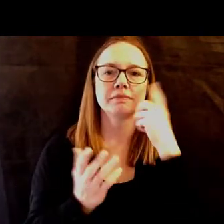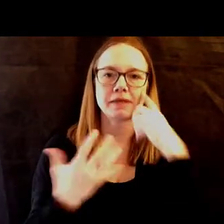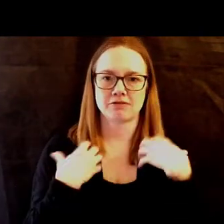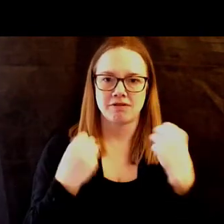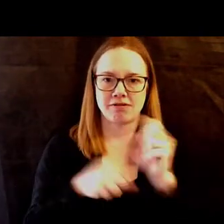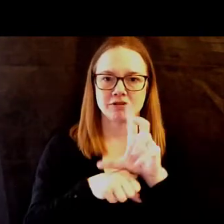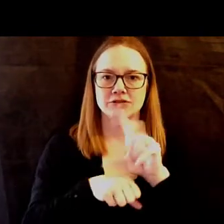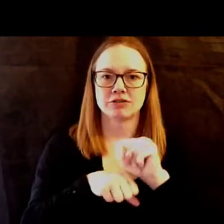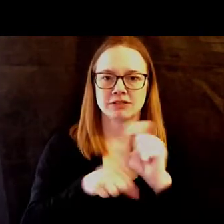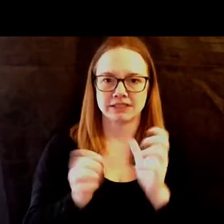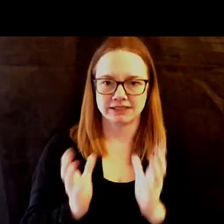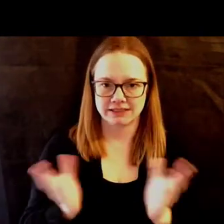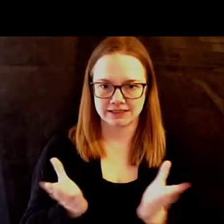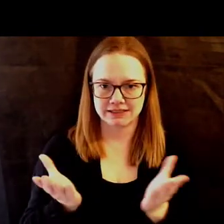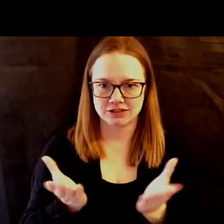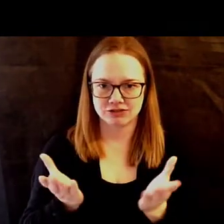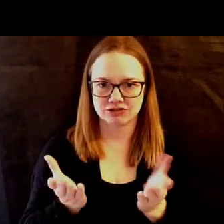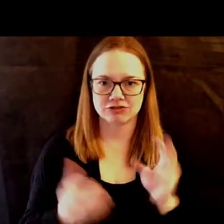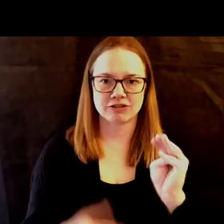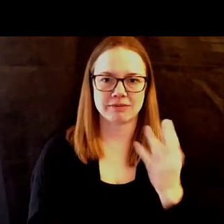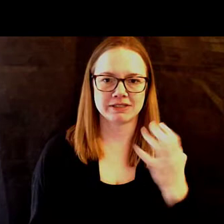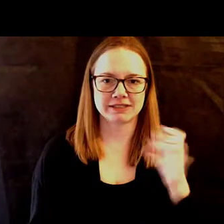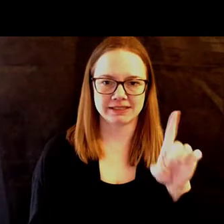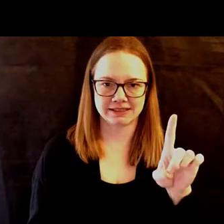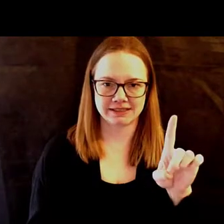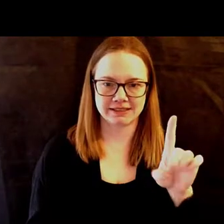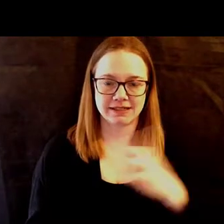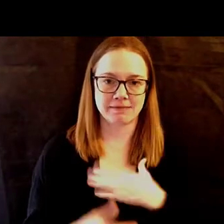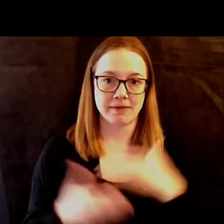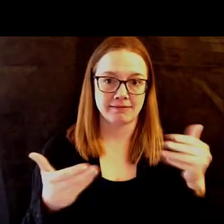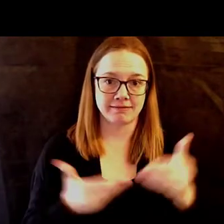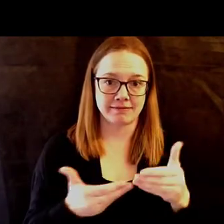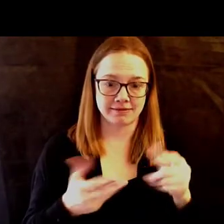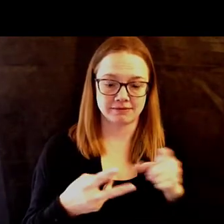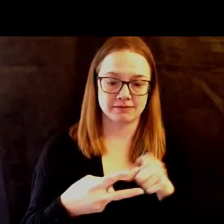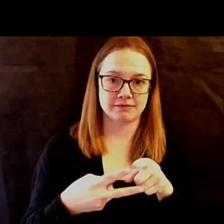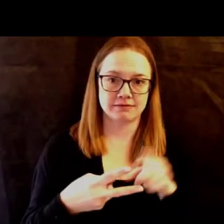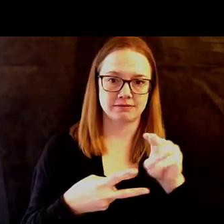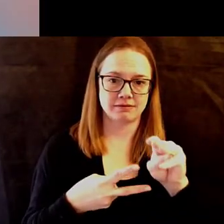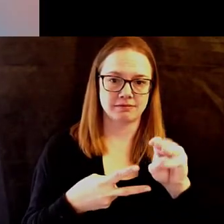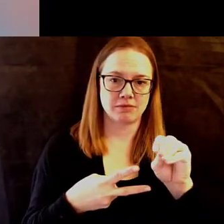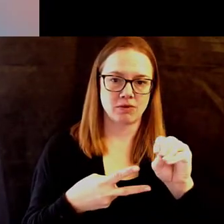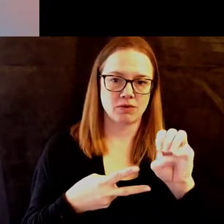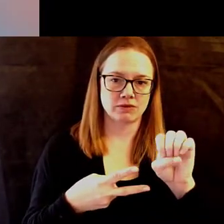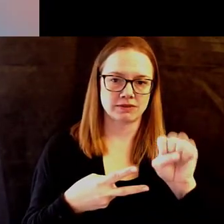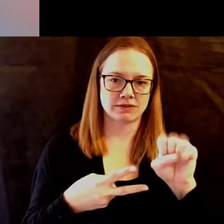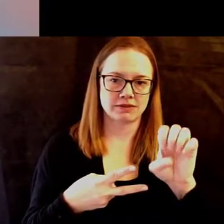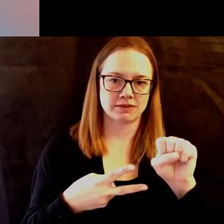And I am here with Moses and Frank